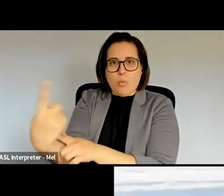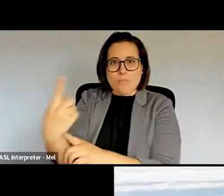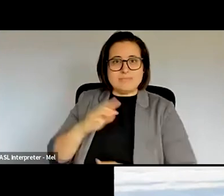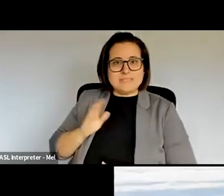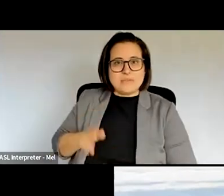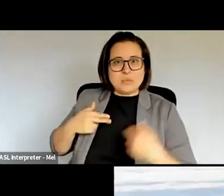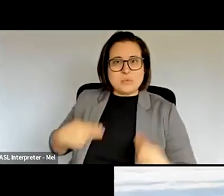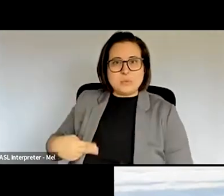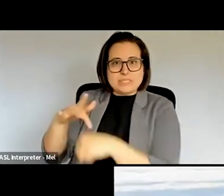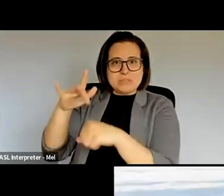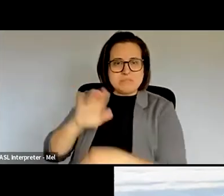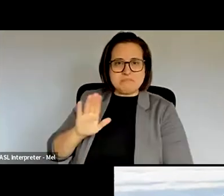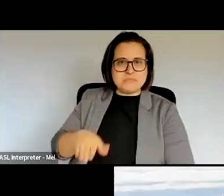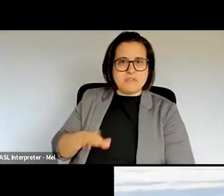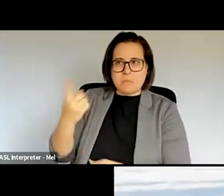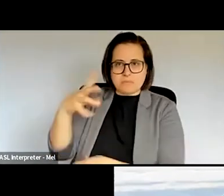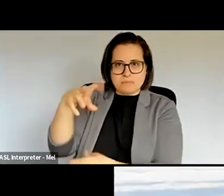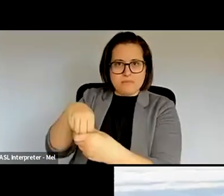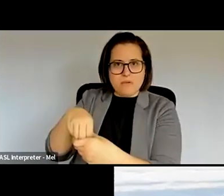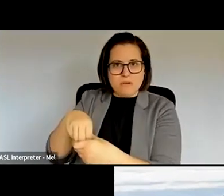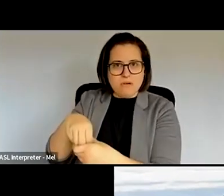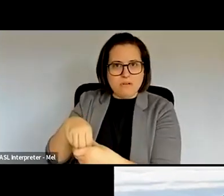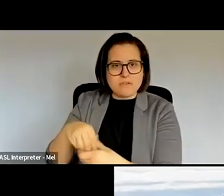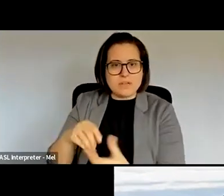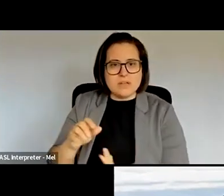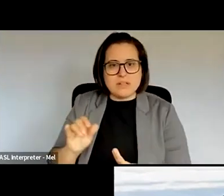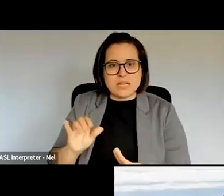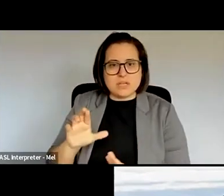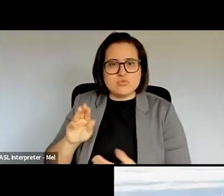different kinds of, you know, I said crime would change, different kinds of attacks whether